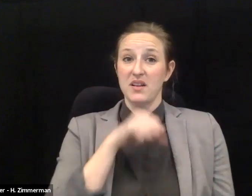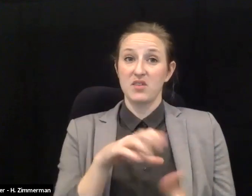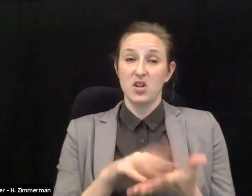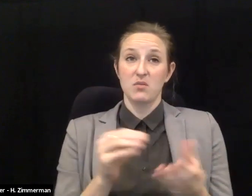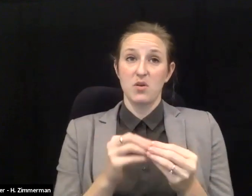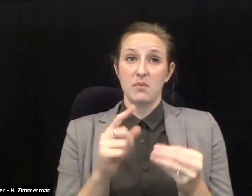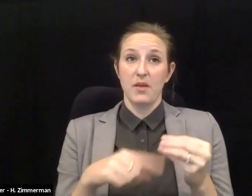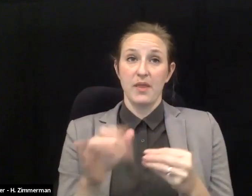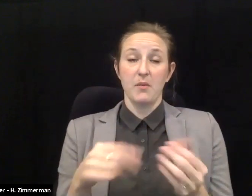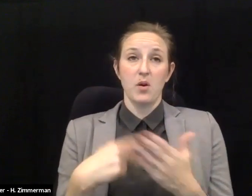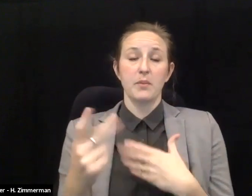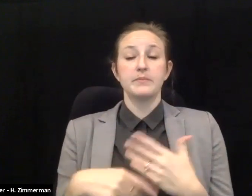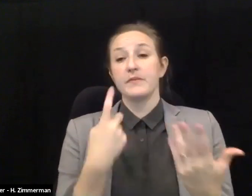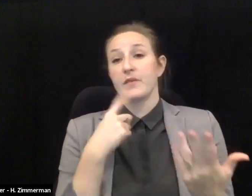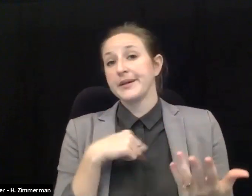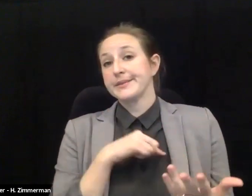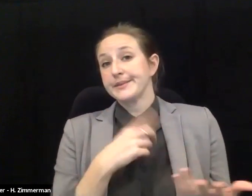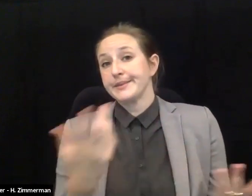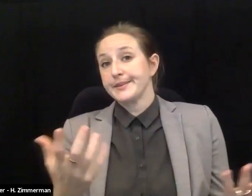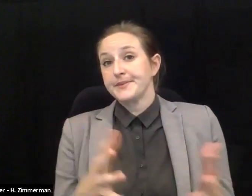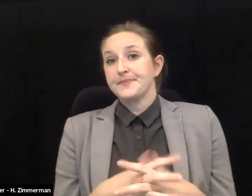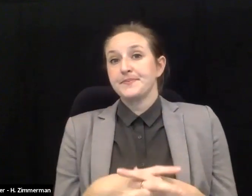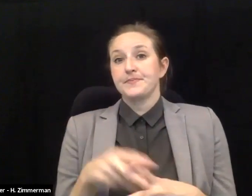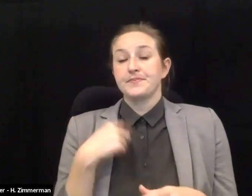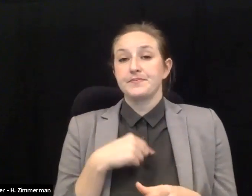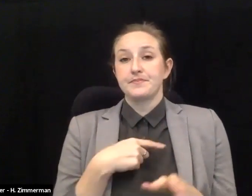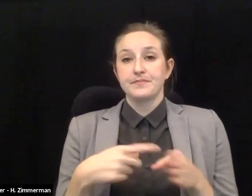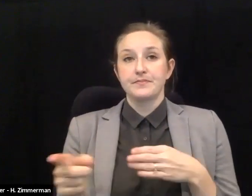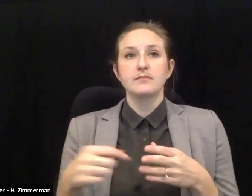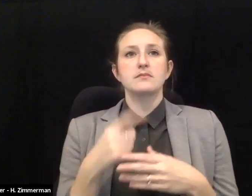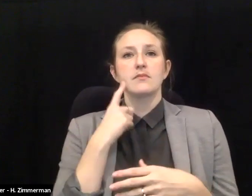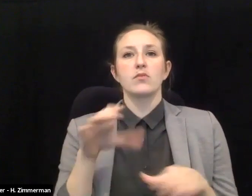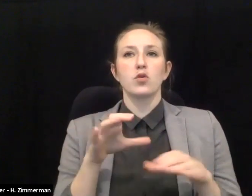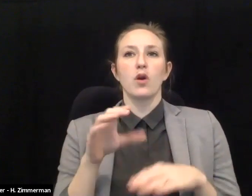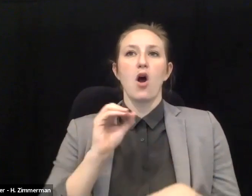for us, we primarily because we were doing asynchronous content, we're